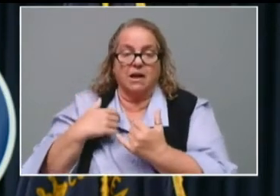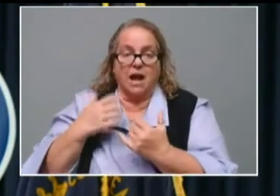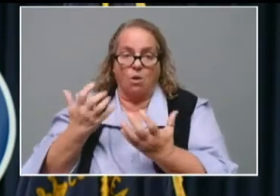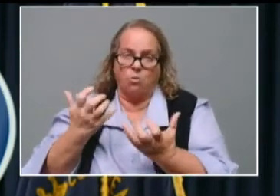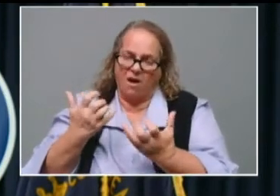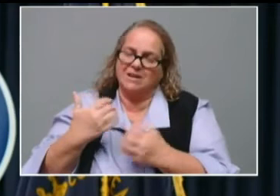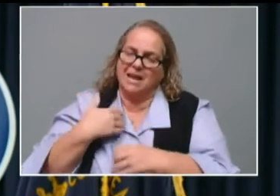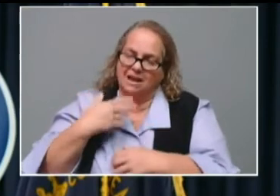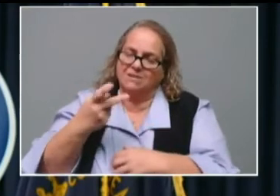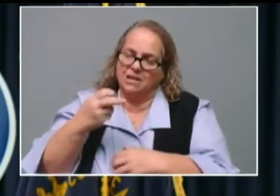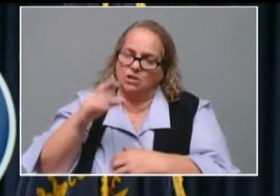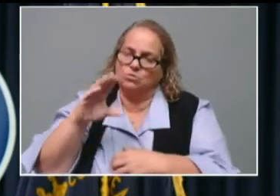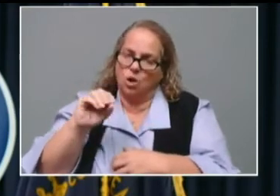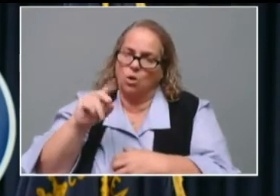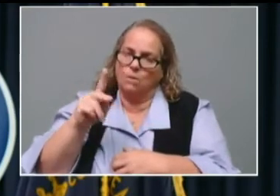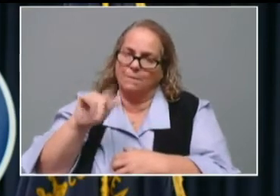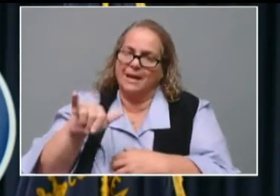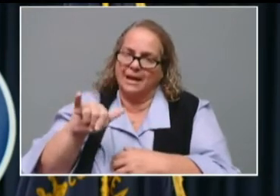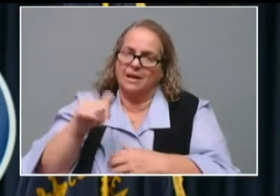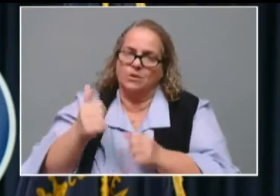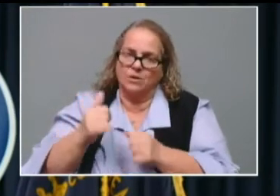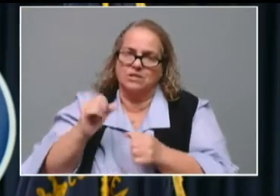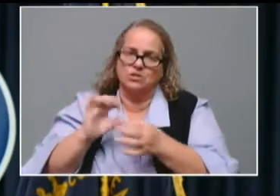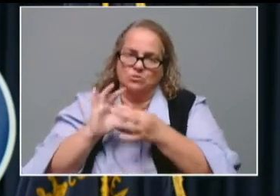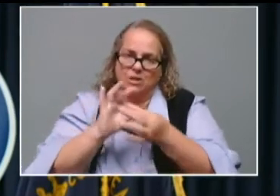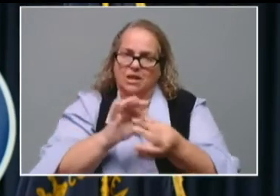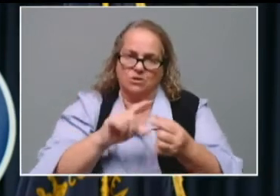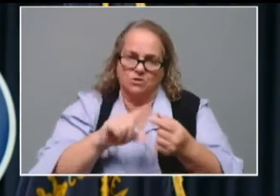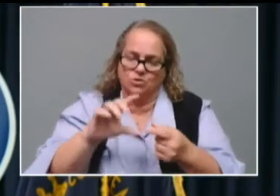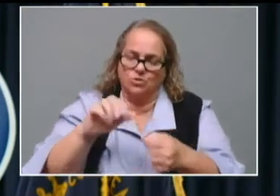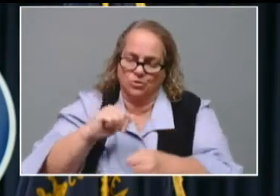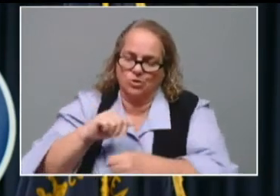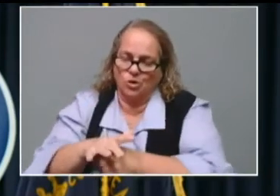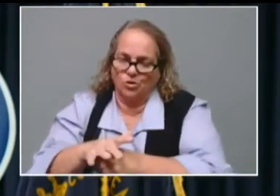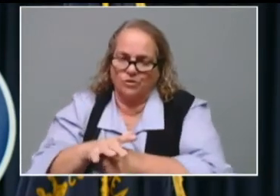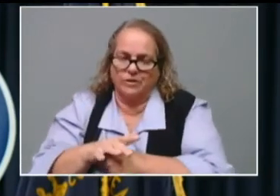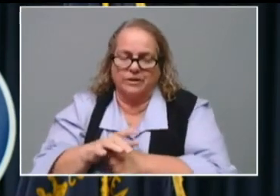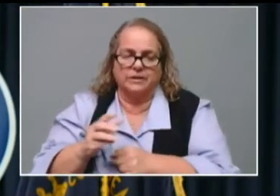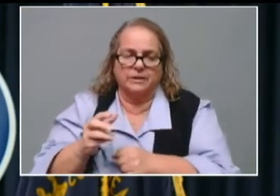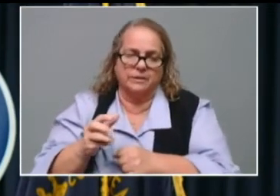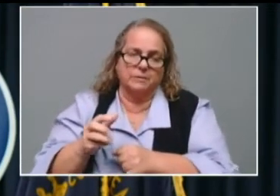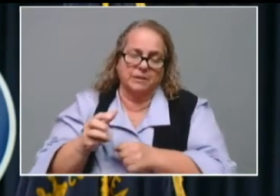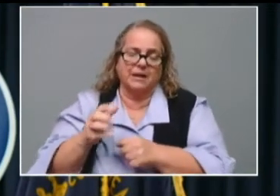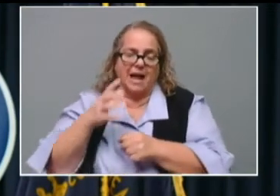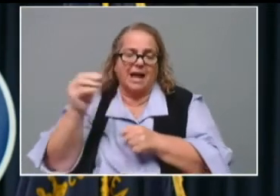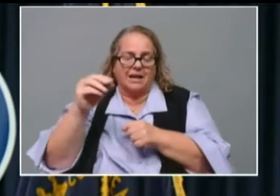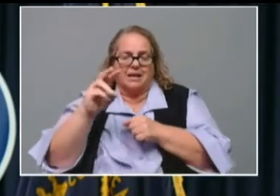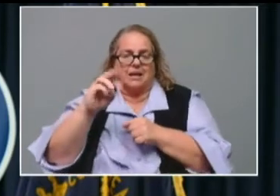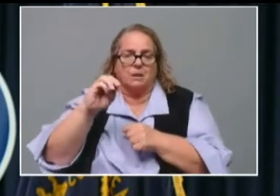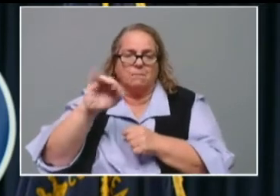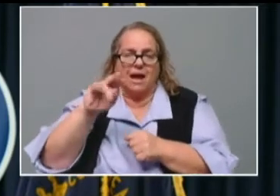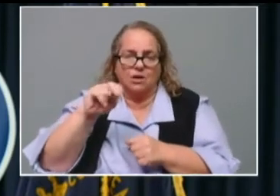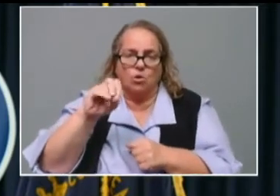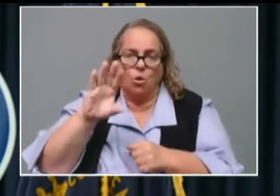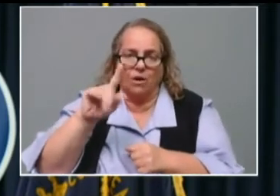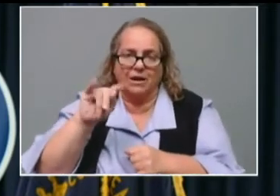to covid. Um And and certainly the minority is is communicating with me on